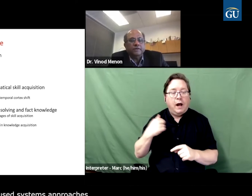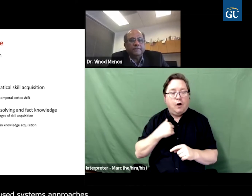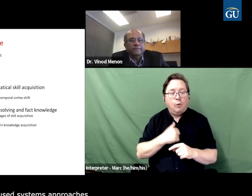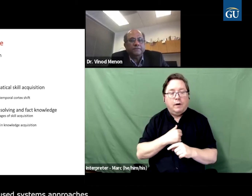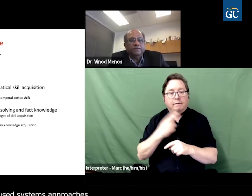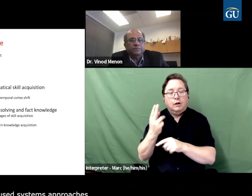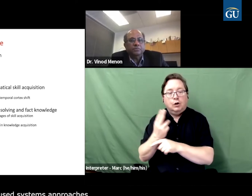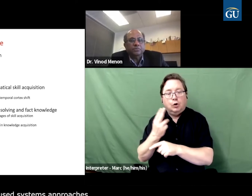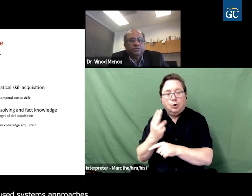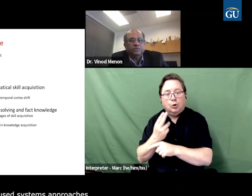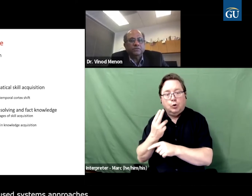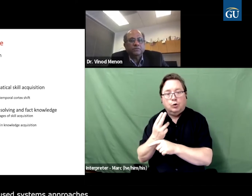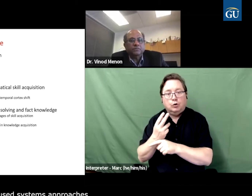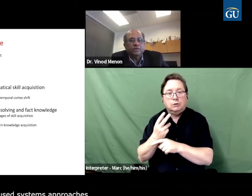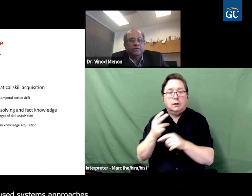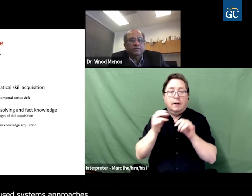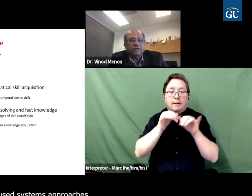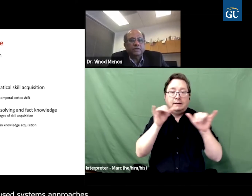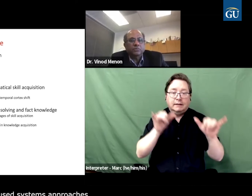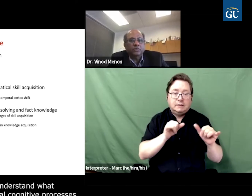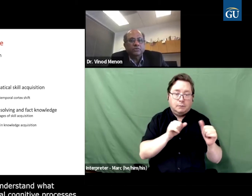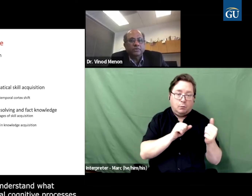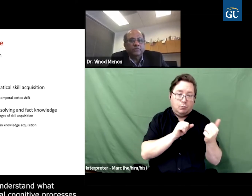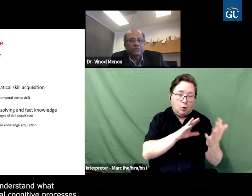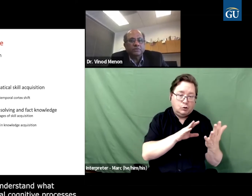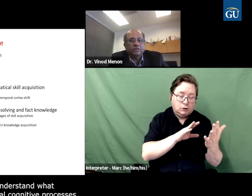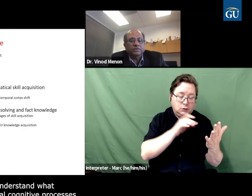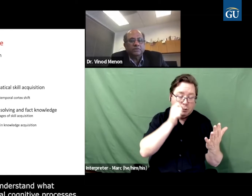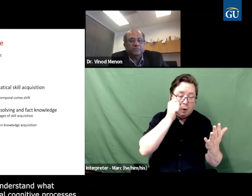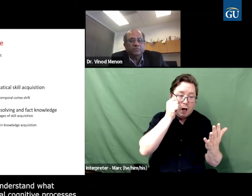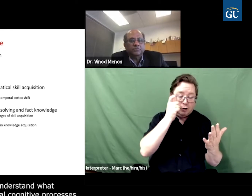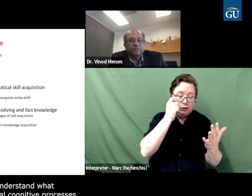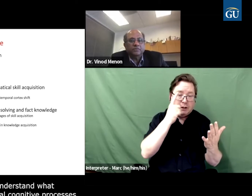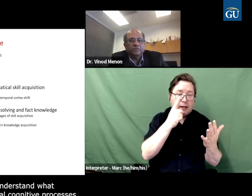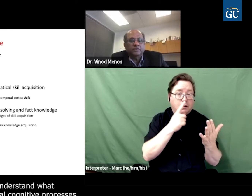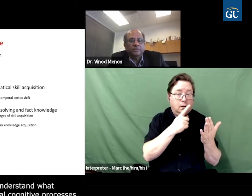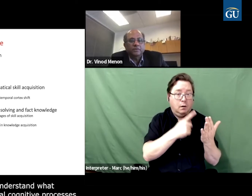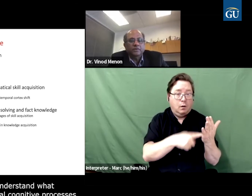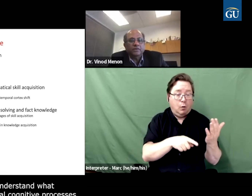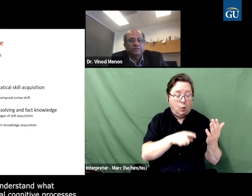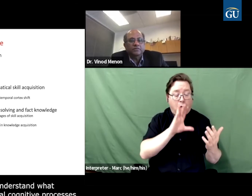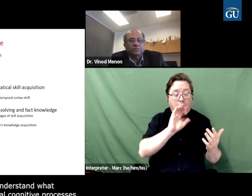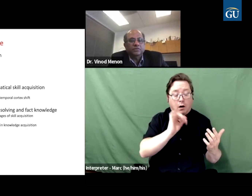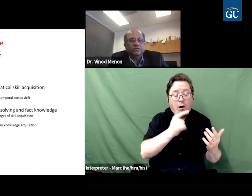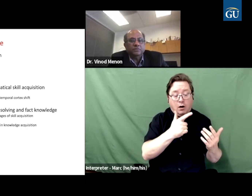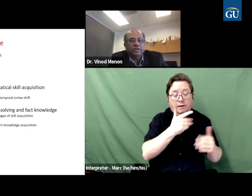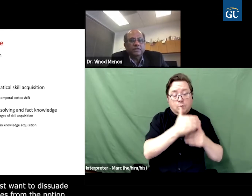used systems approaches to understand what